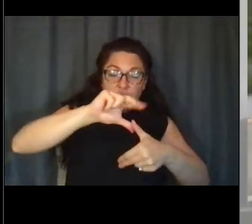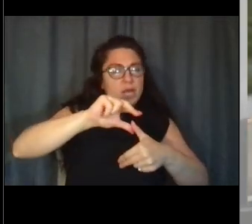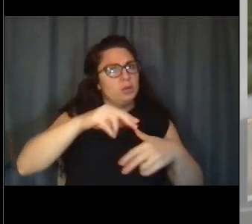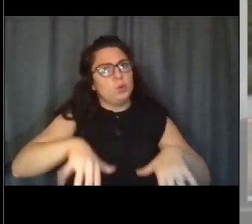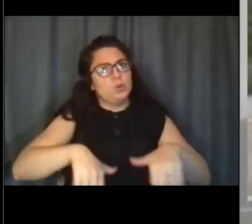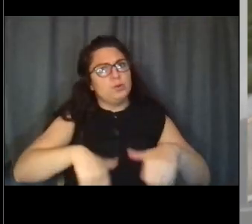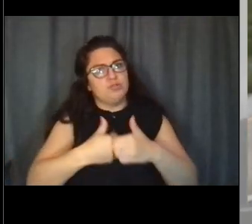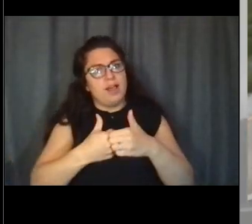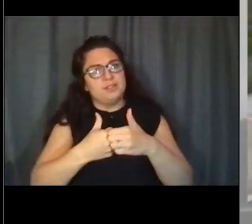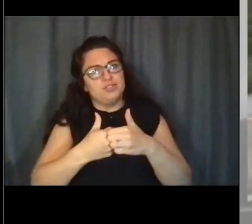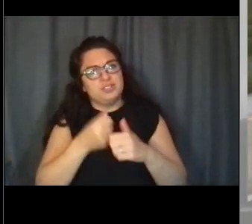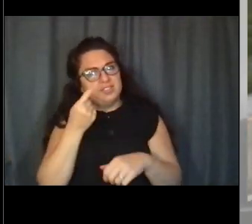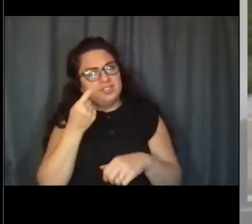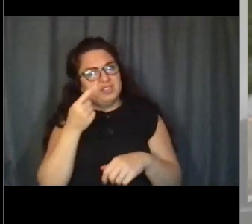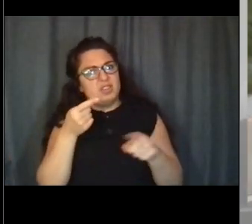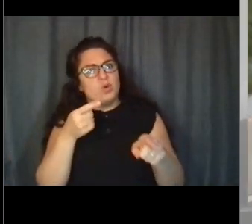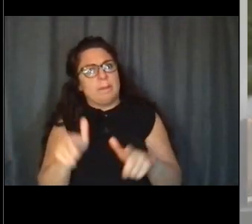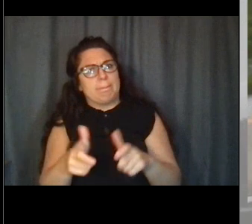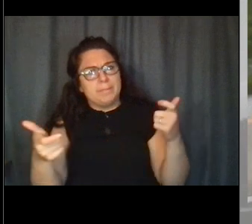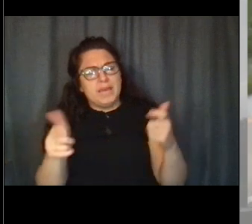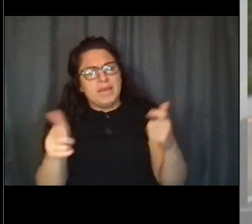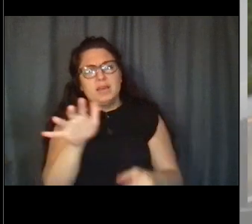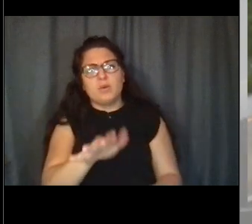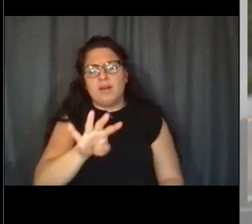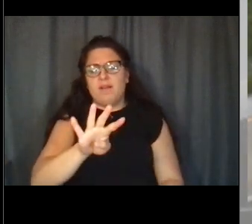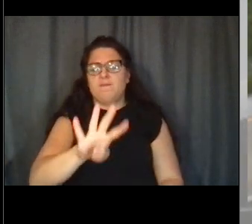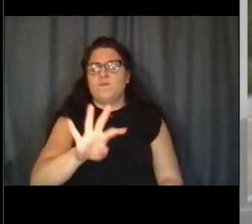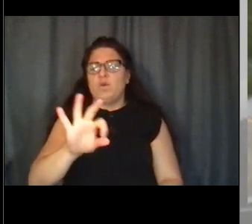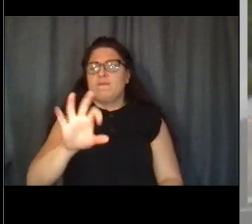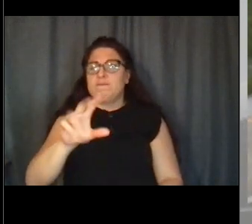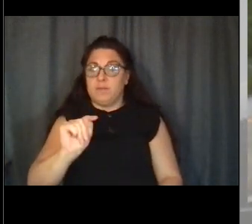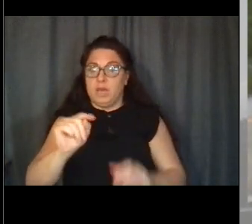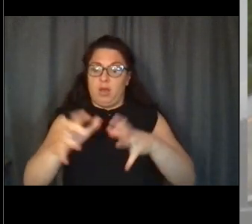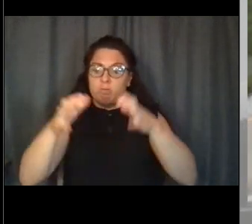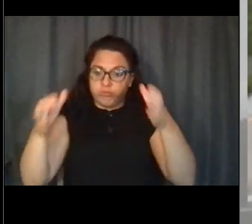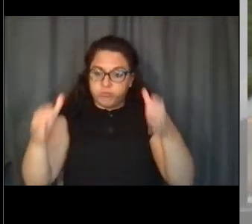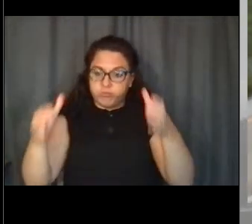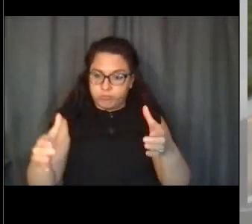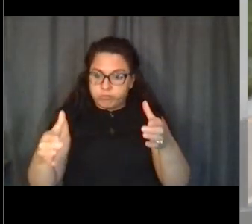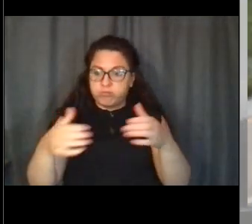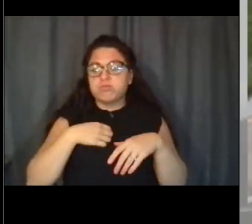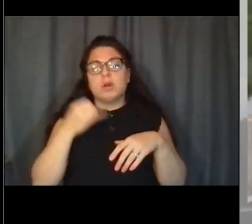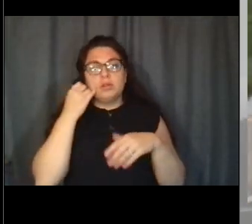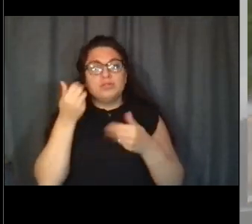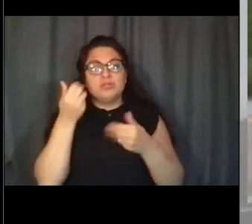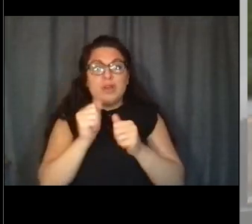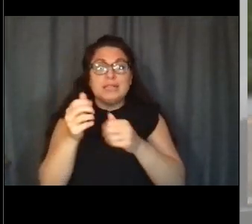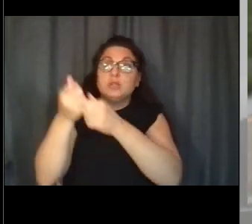So they're pretty big and trying to hold on to that when the winds are at 30 or 40 or 50 or 80 miles an hour